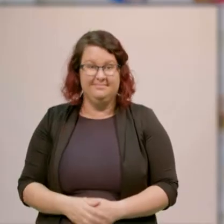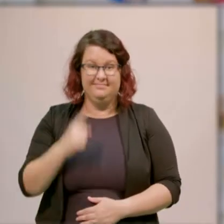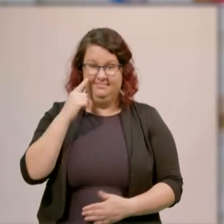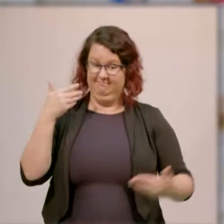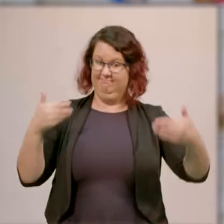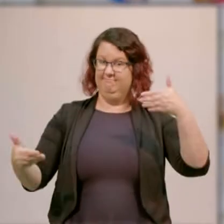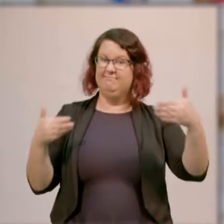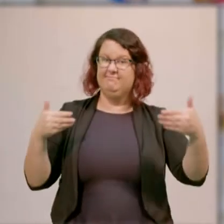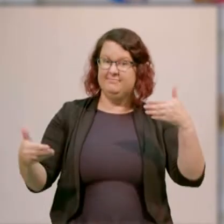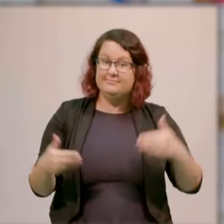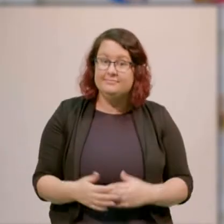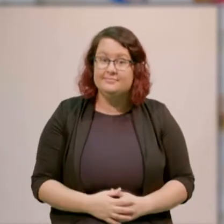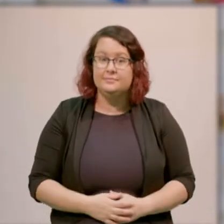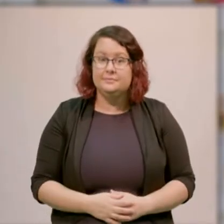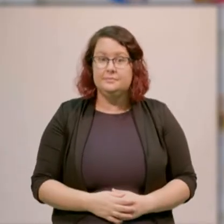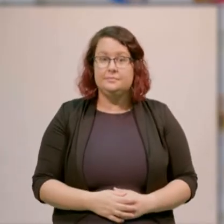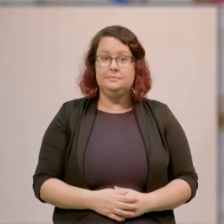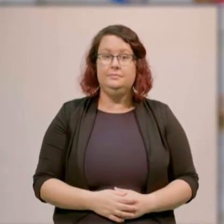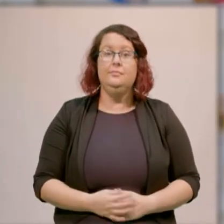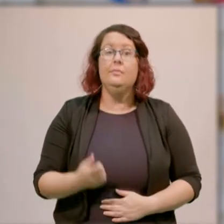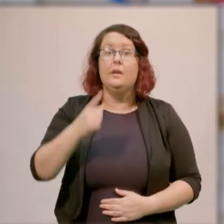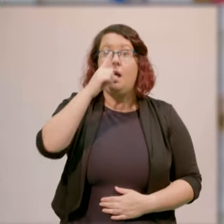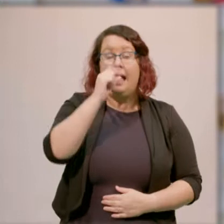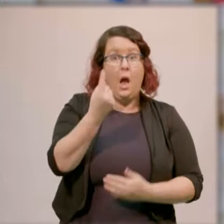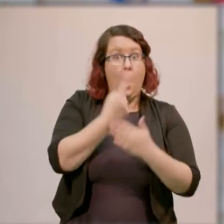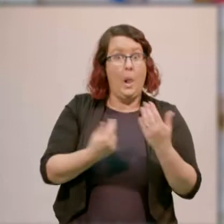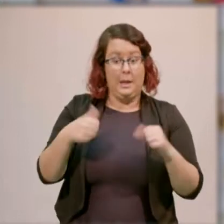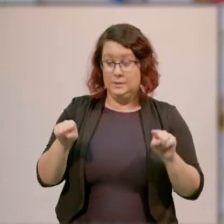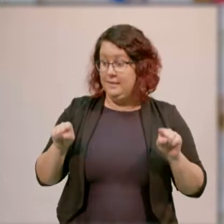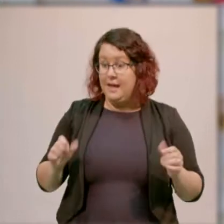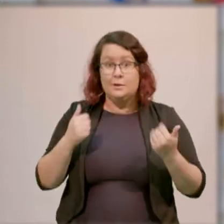Now, it's no use just relying on evaluative language to give your opinion.